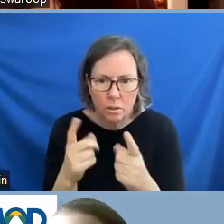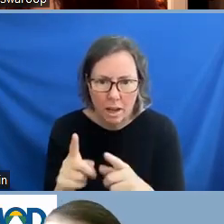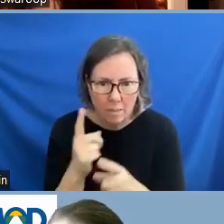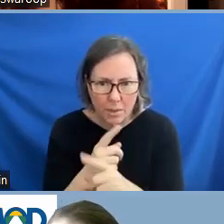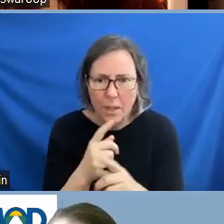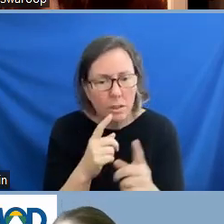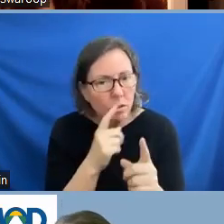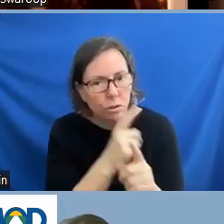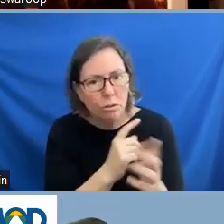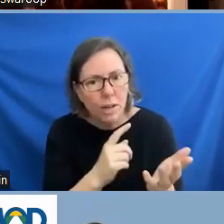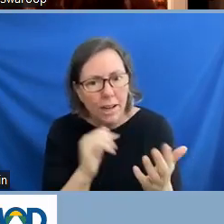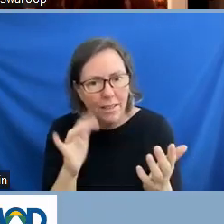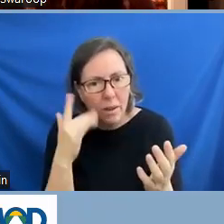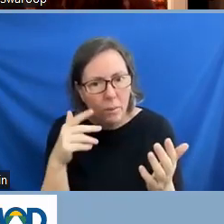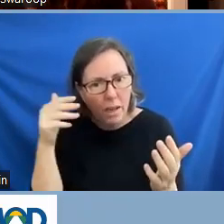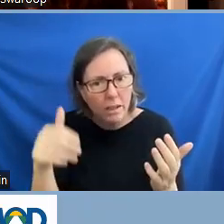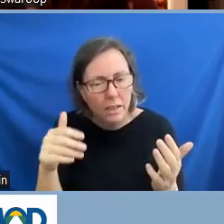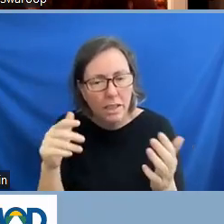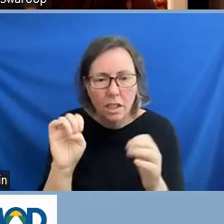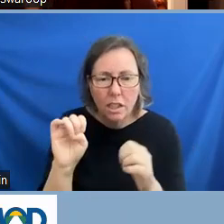Right, and you can have an erg assessment.